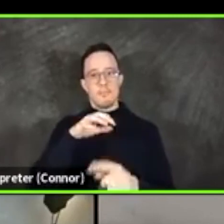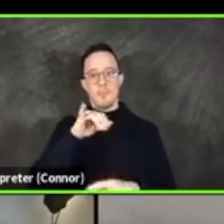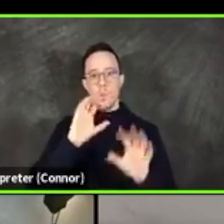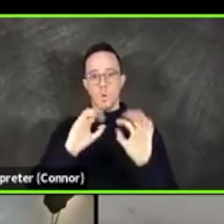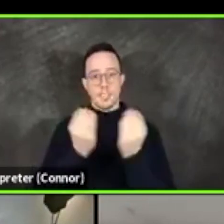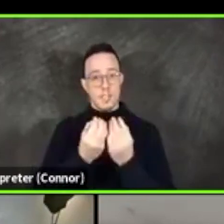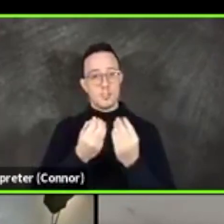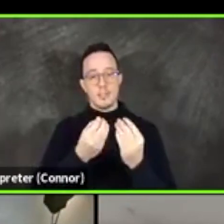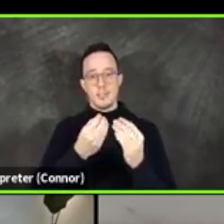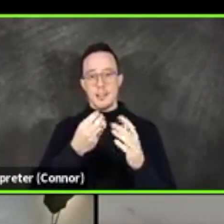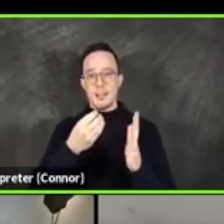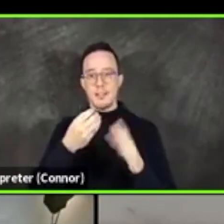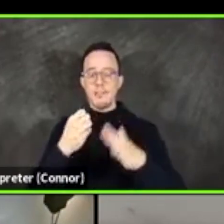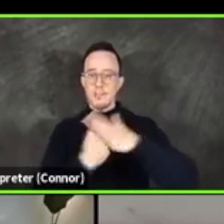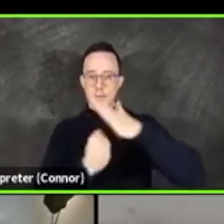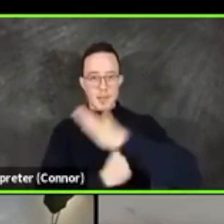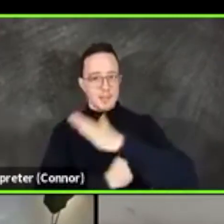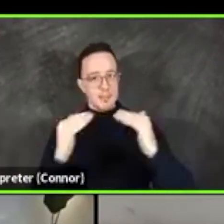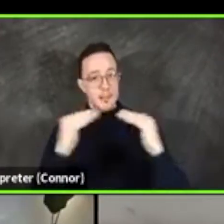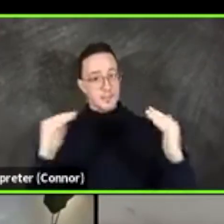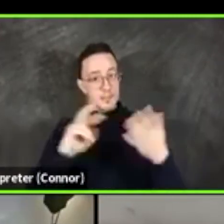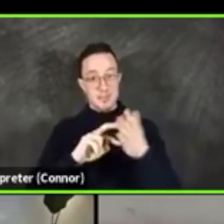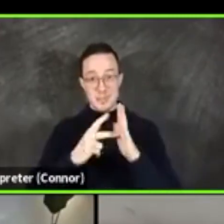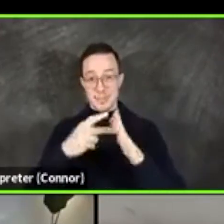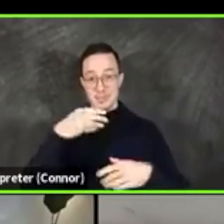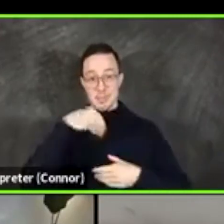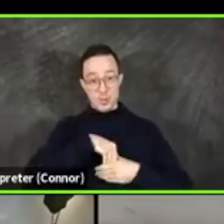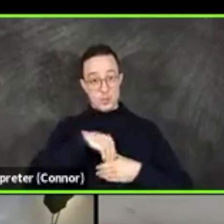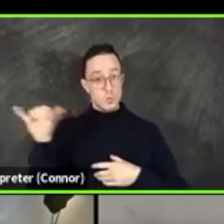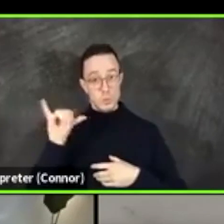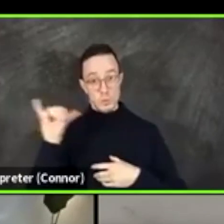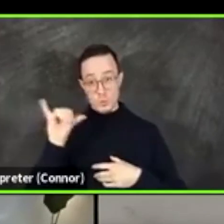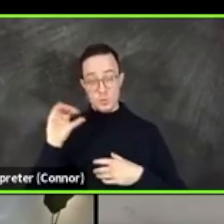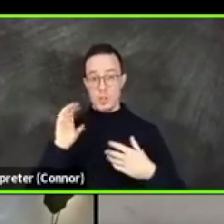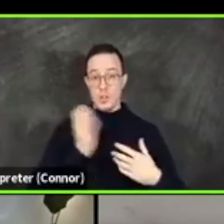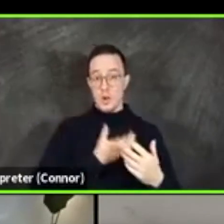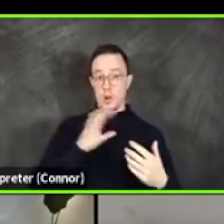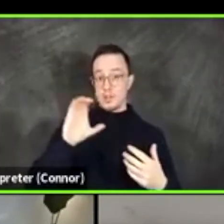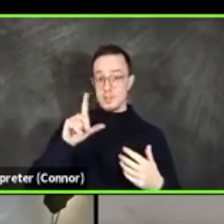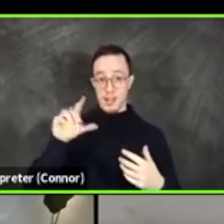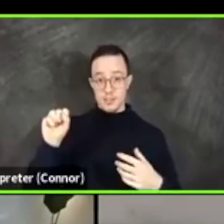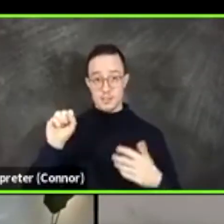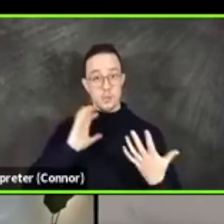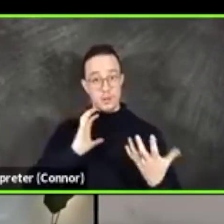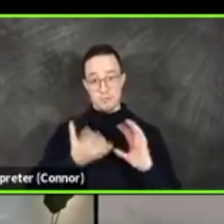AND THAT MEANS THAT WE'RE SHIFTING INTERNALLY AS WELL. SHIFTING OURSELVES, WHERE WE GRIEVE OR RECOGNIZING WHERE WE GRIEVE, WE'RE RECOGNIZING